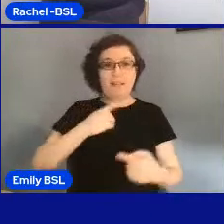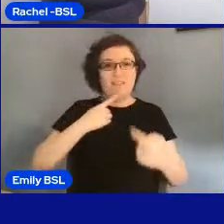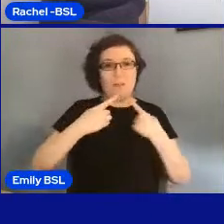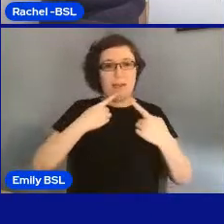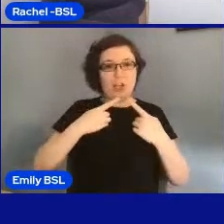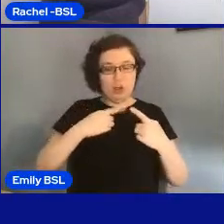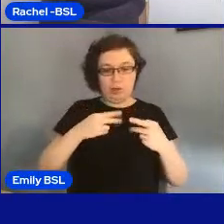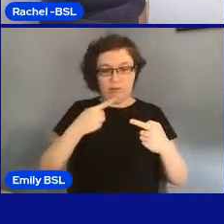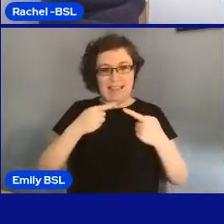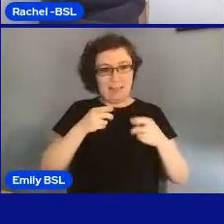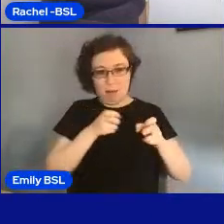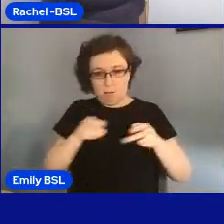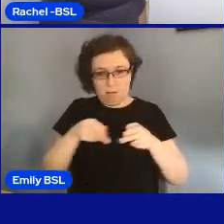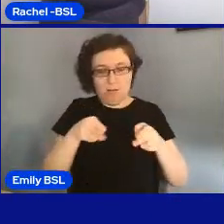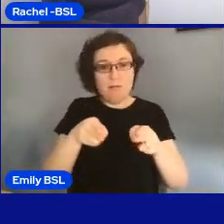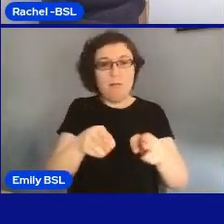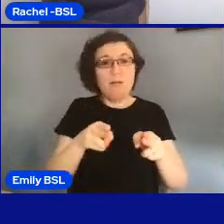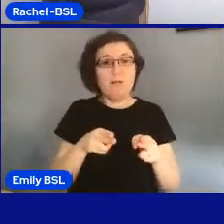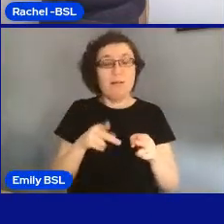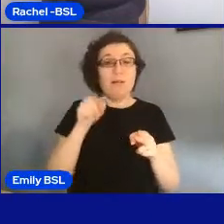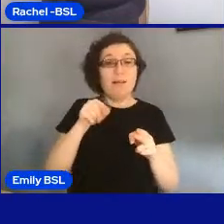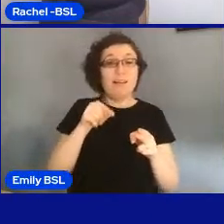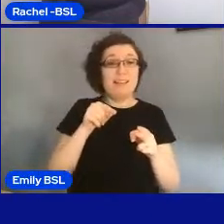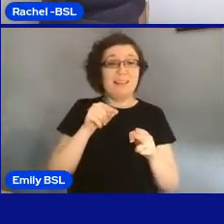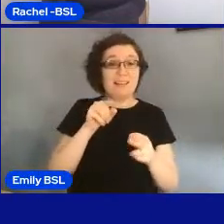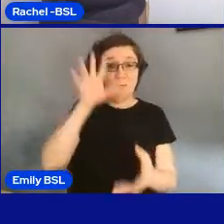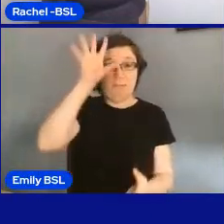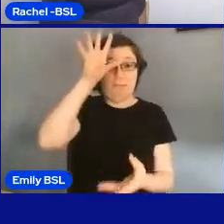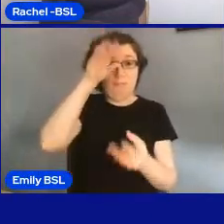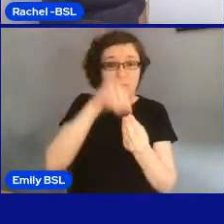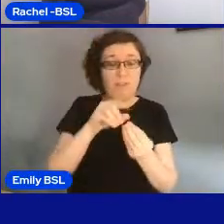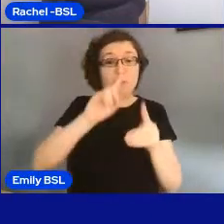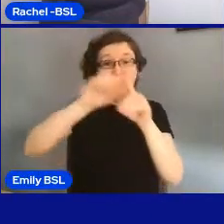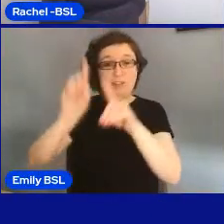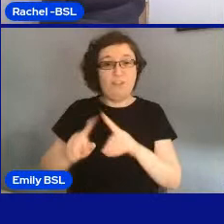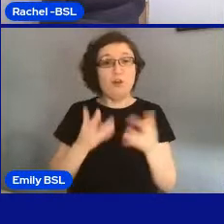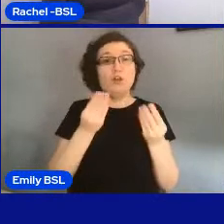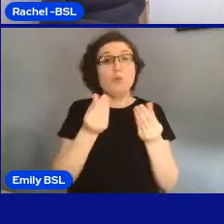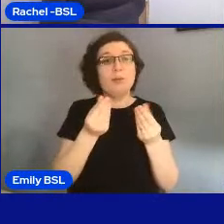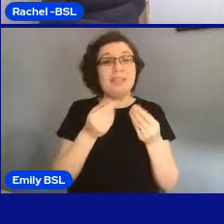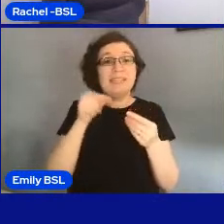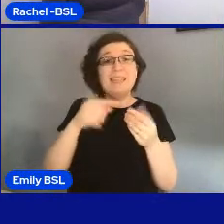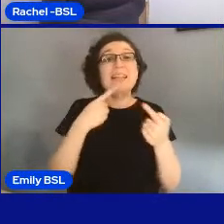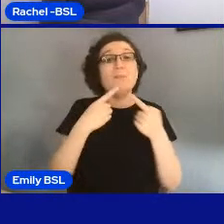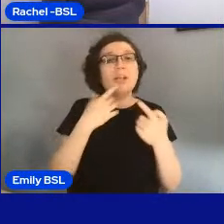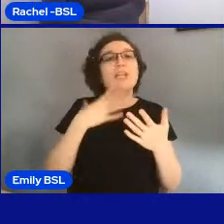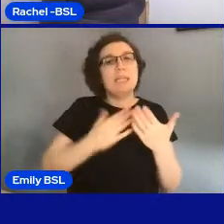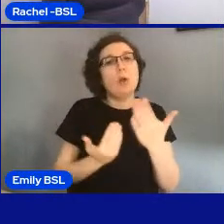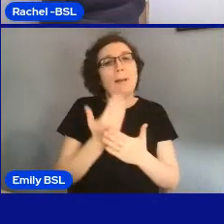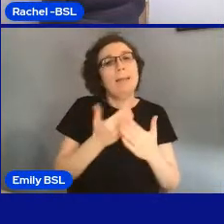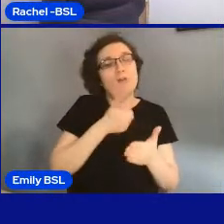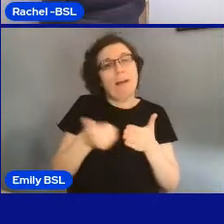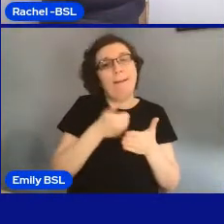PopMap is a structured data in the form of events and place information. This data is collated and geocoded from